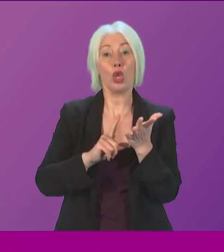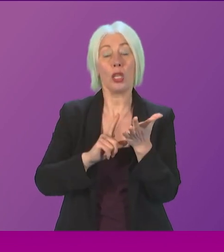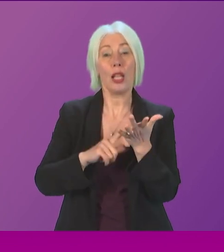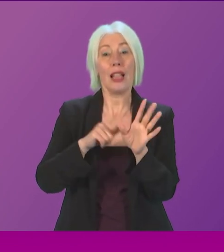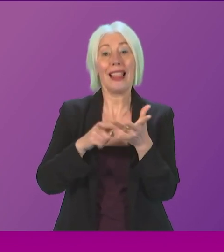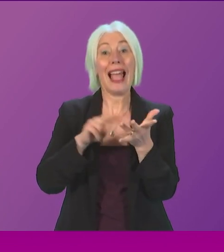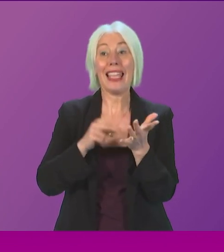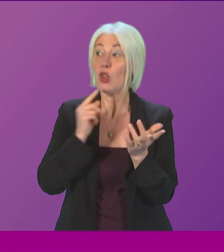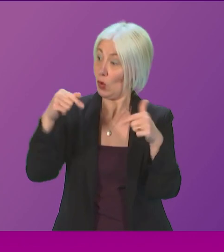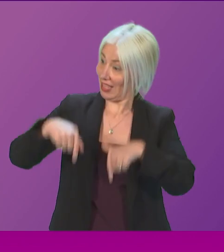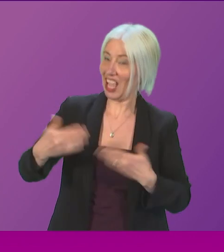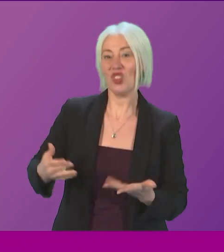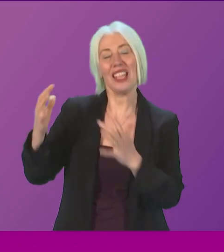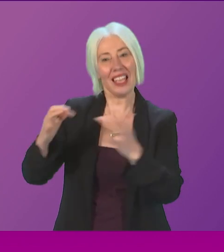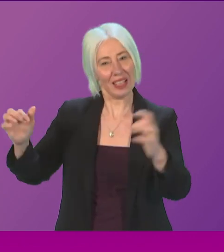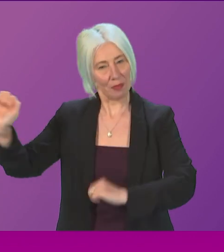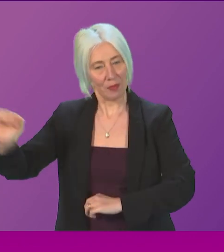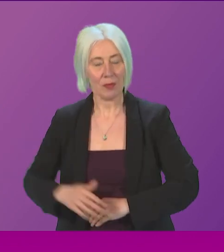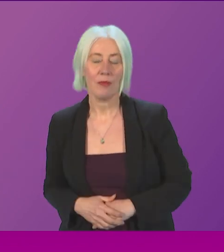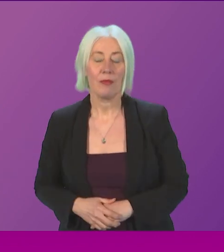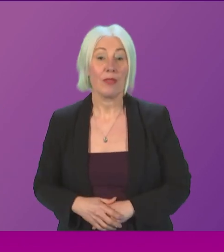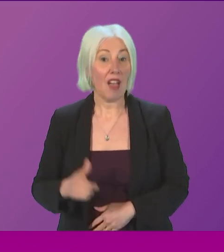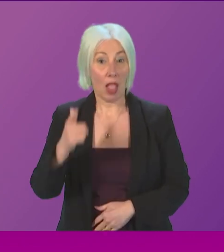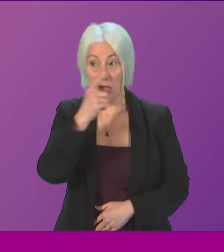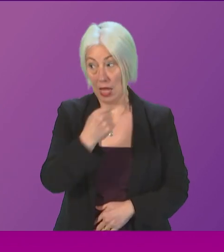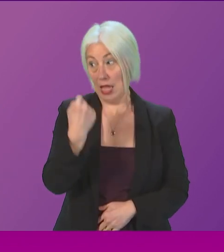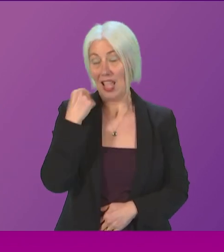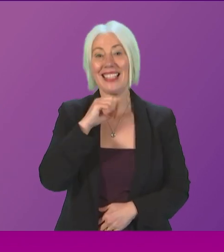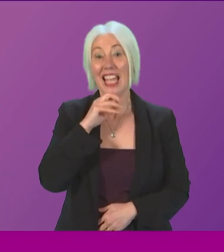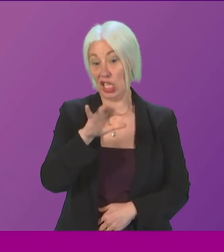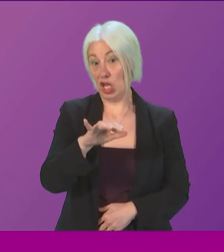On Saturday, those of us who were lucky enough to be in the abbey, and millions across the